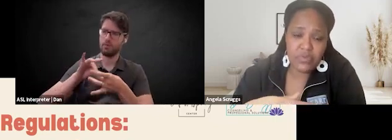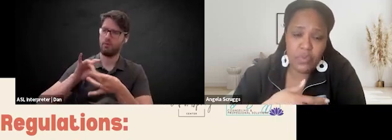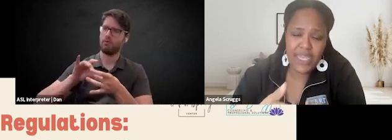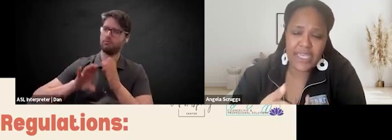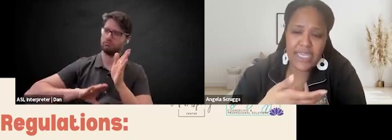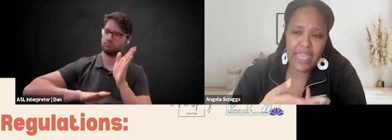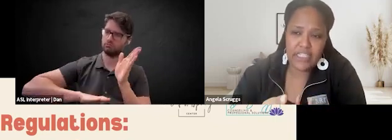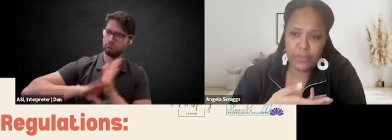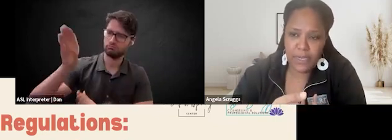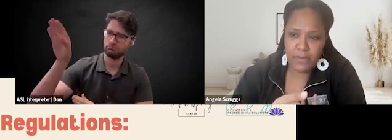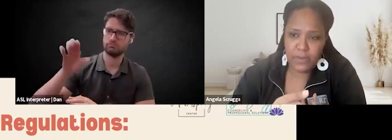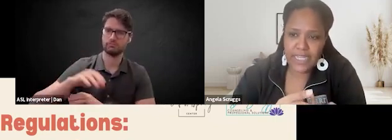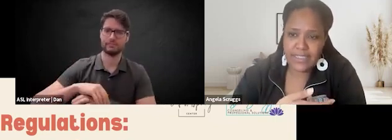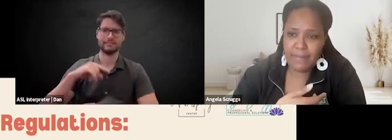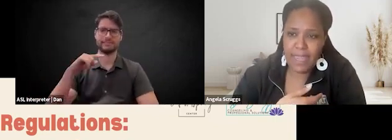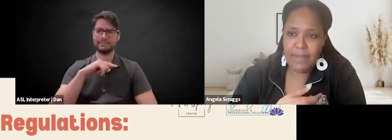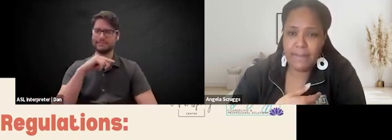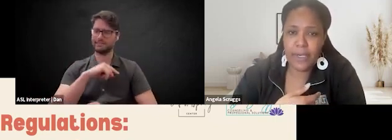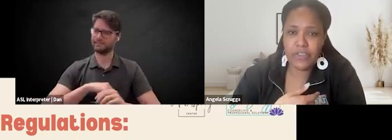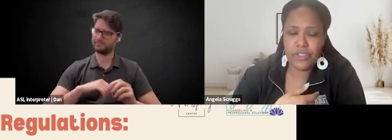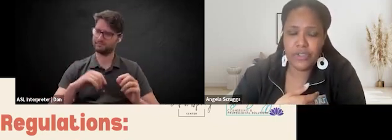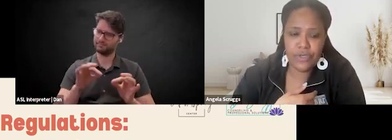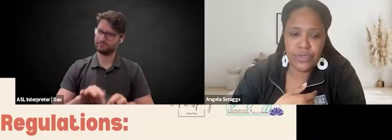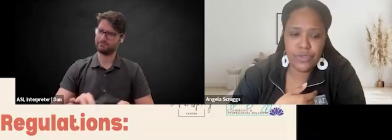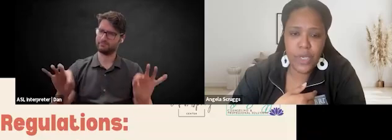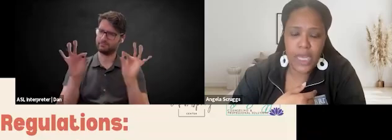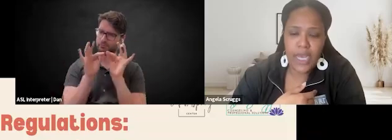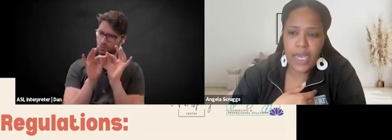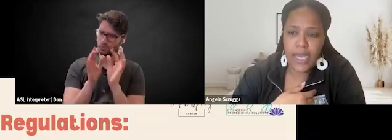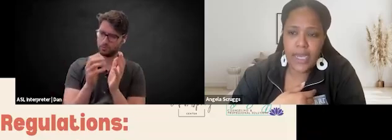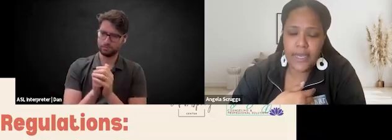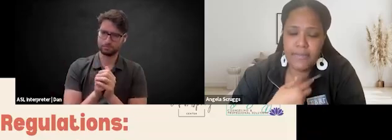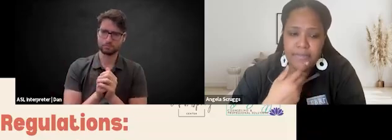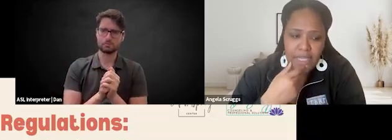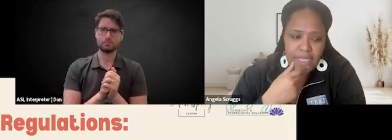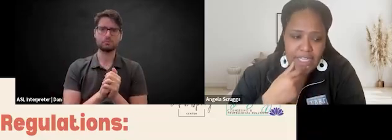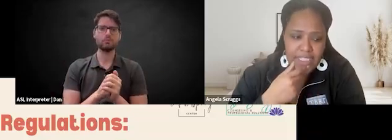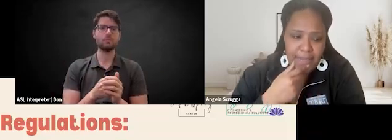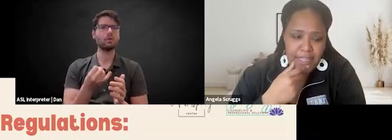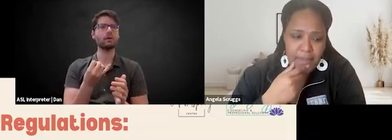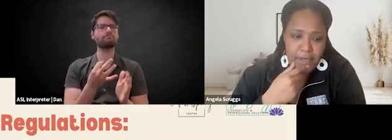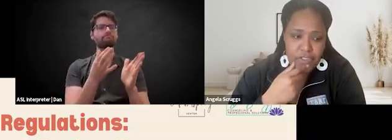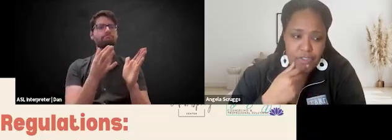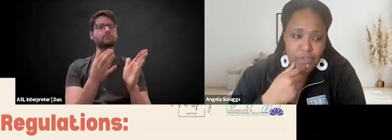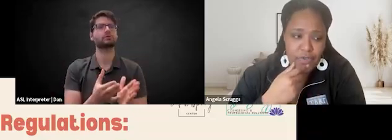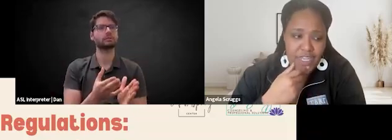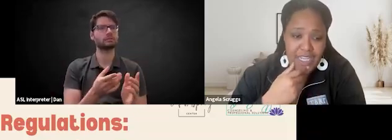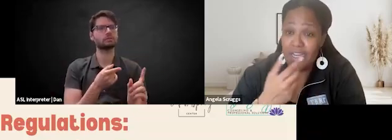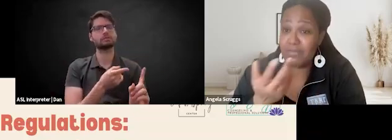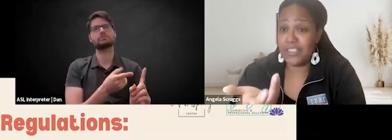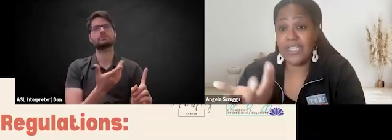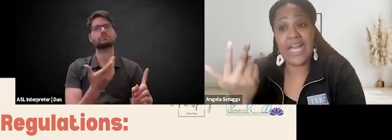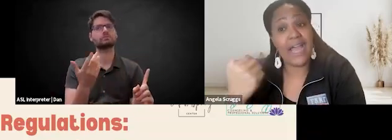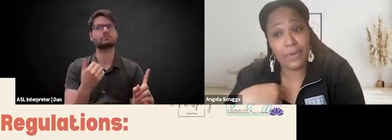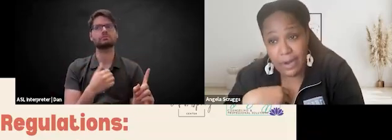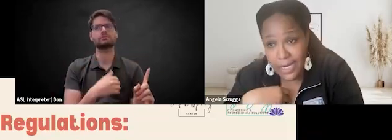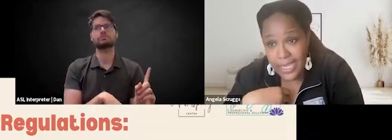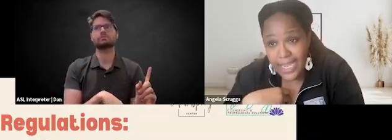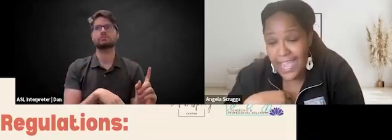because when we engage with people, let's say maybe that person who, um... let's say maybe that person who comes to the library,